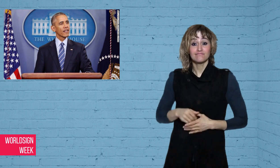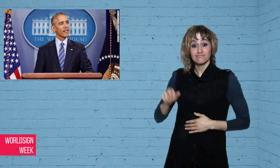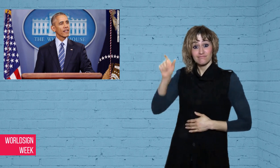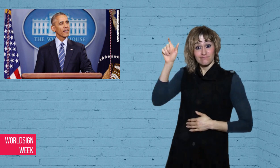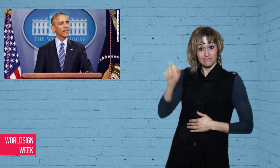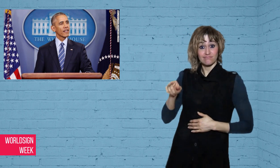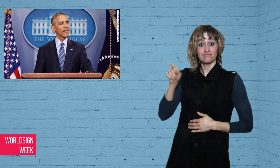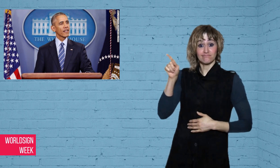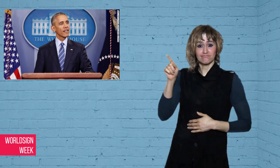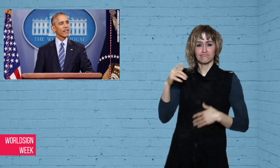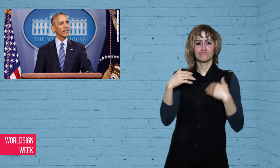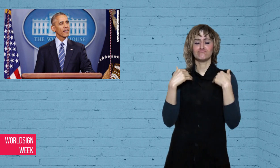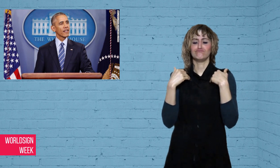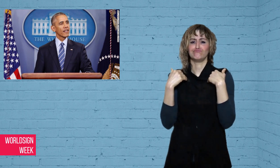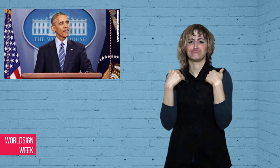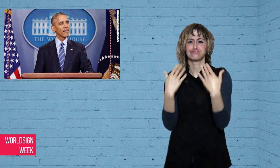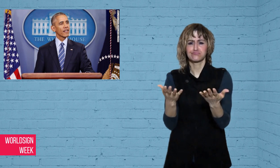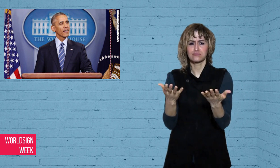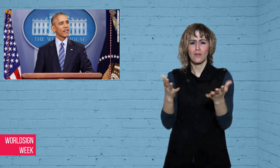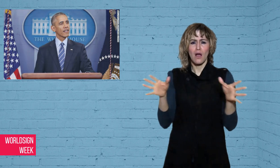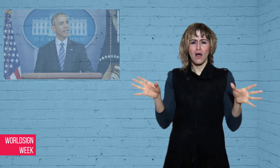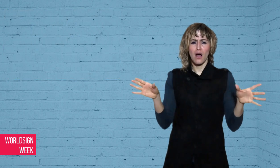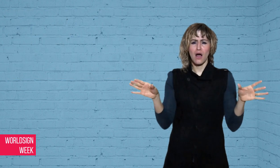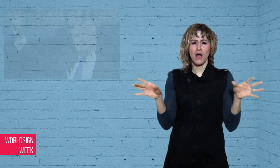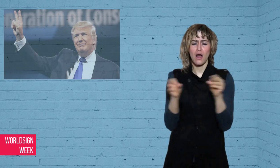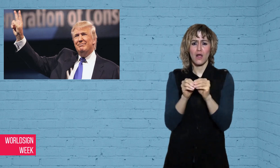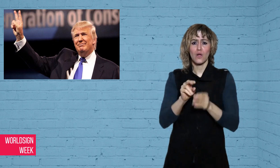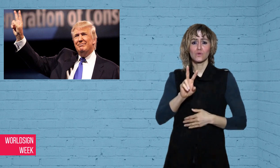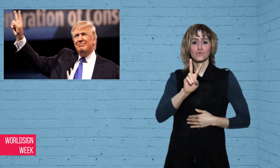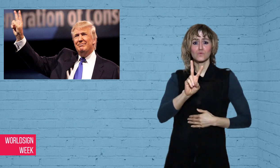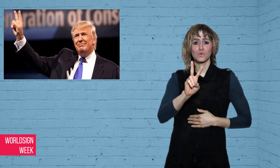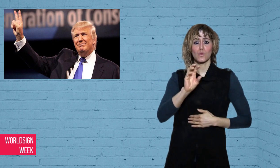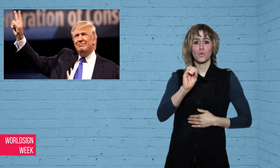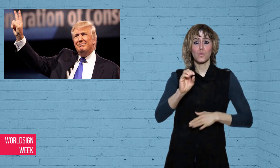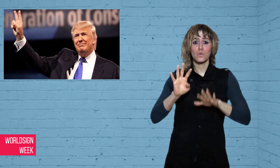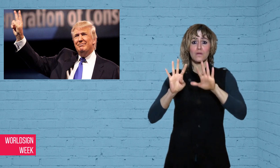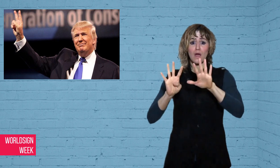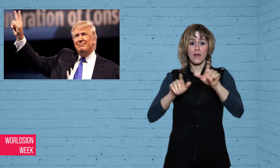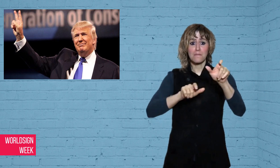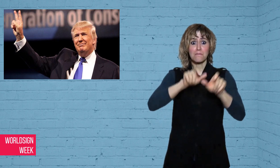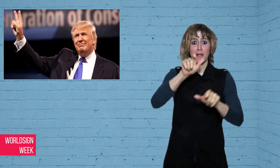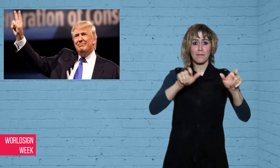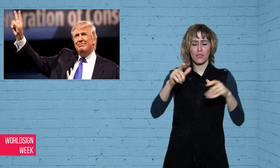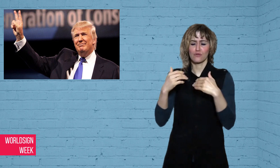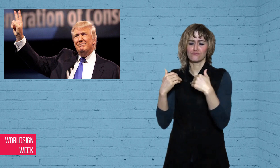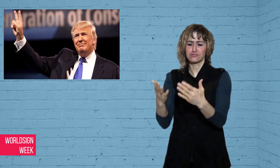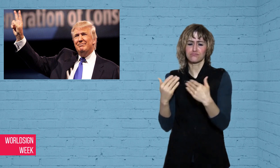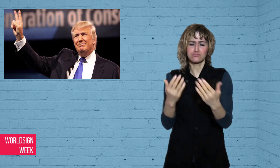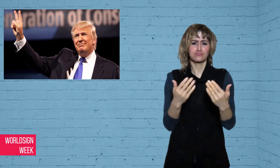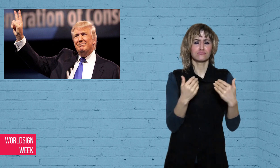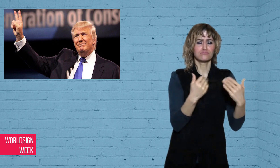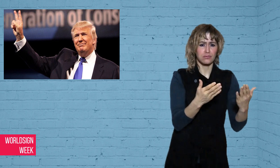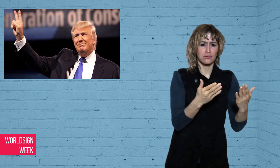He commuted sentences of 209 people, and